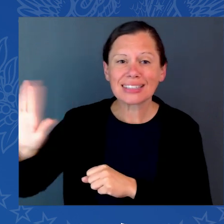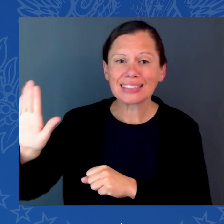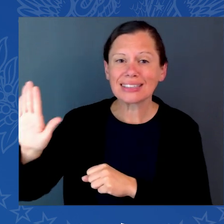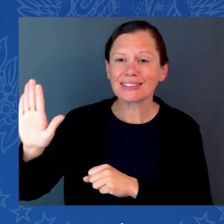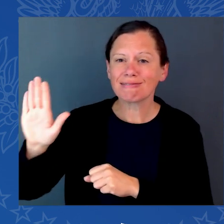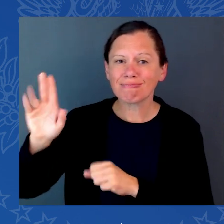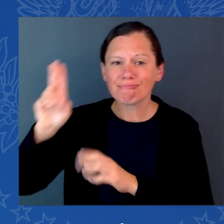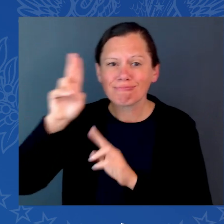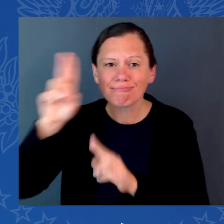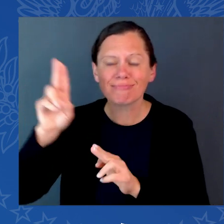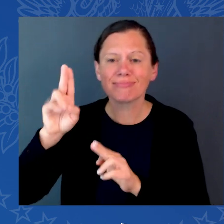Sheikh Mohammed bin